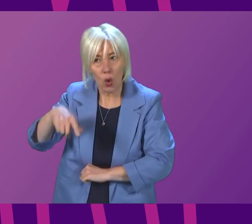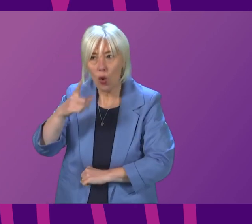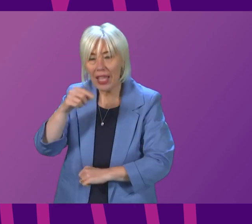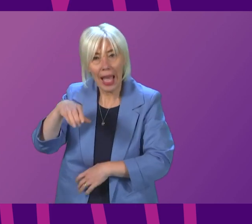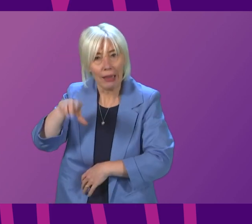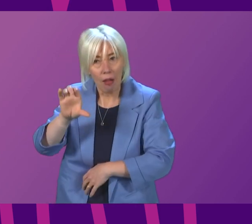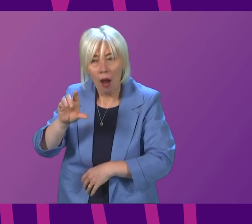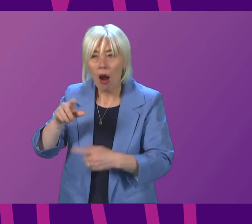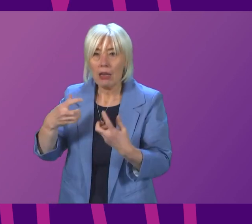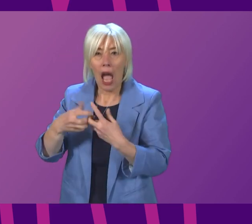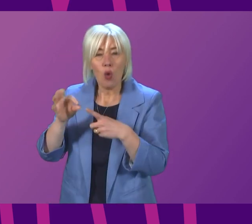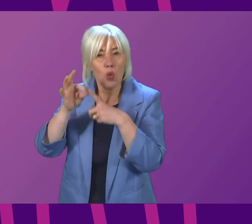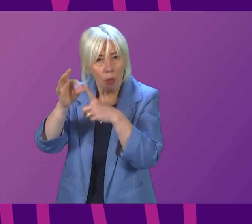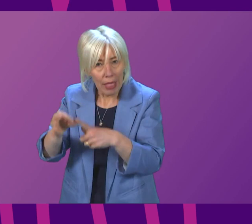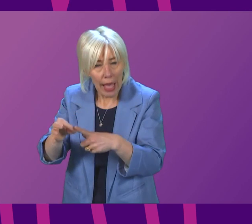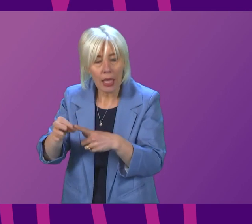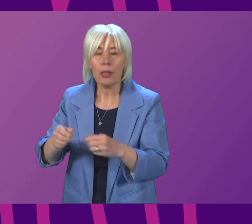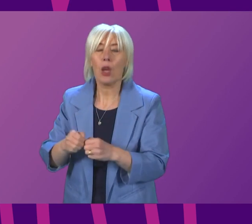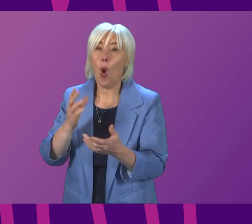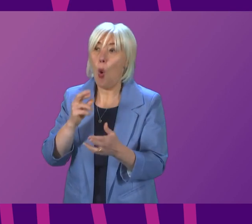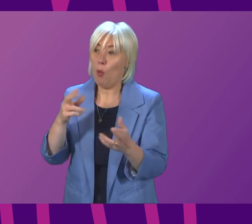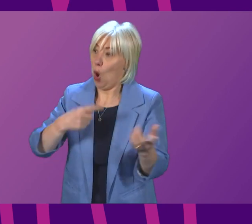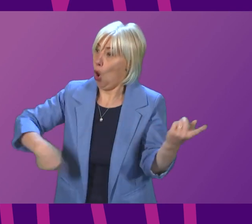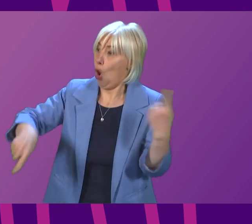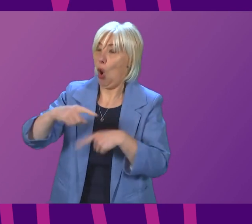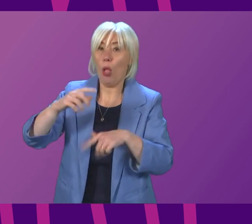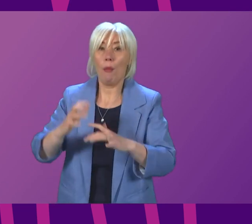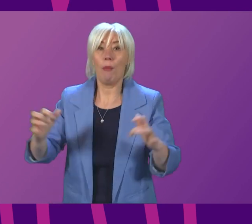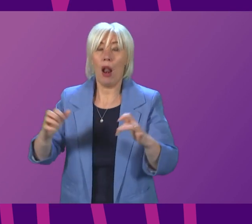I hope that everyone across the Parliament recognises the substantial social and economic